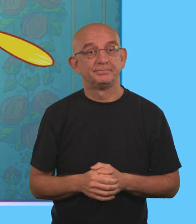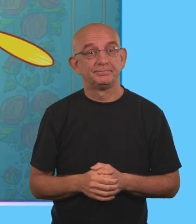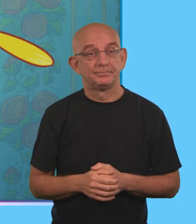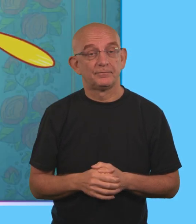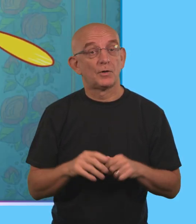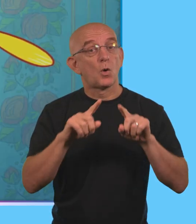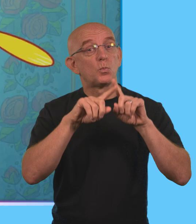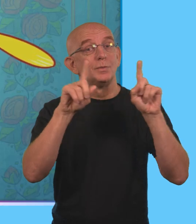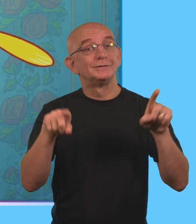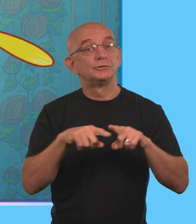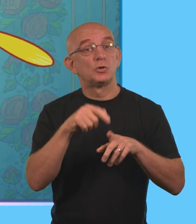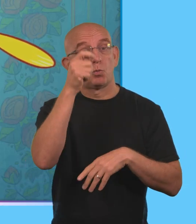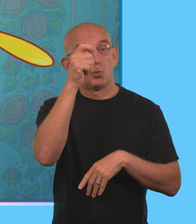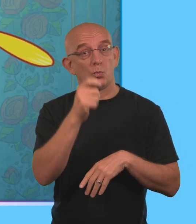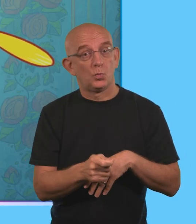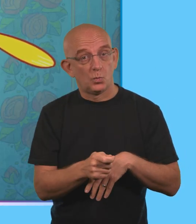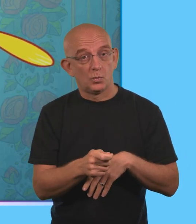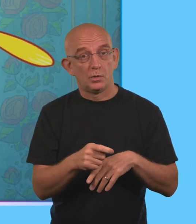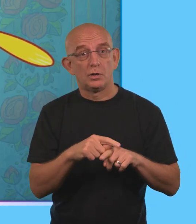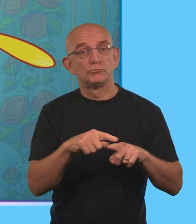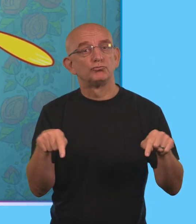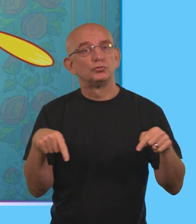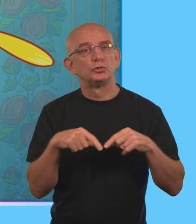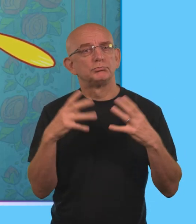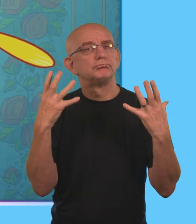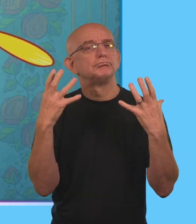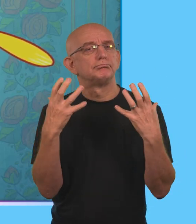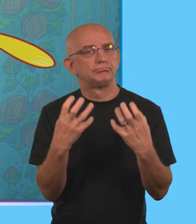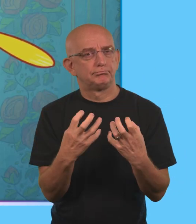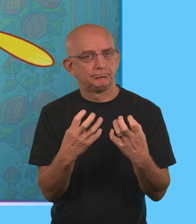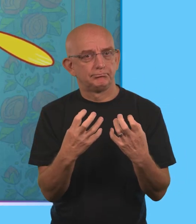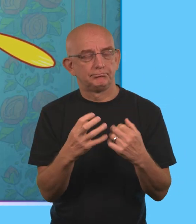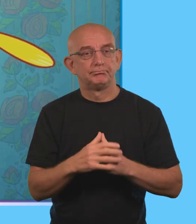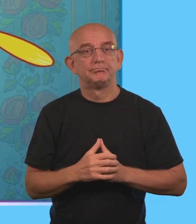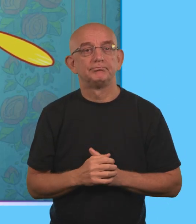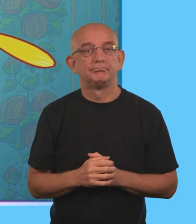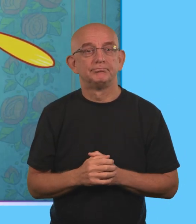The window blind is down and the room is dim.